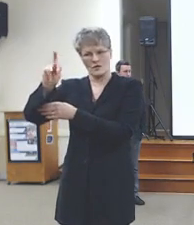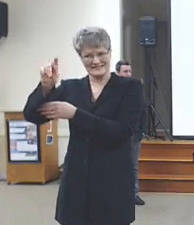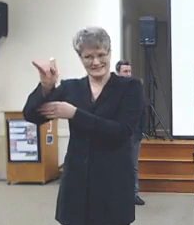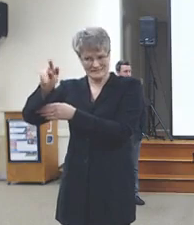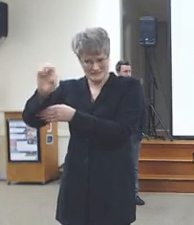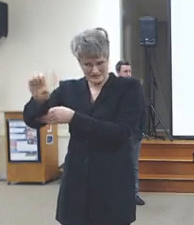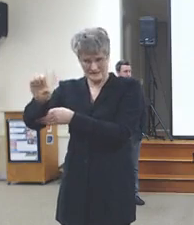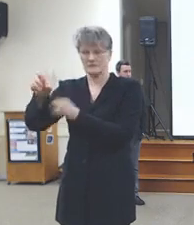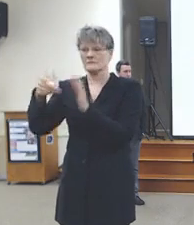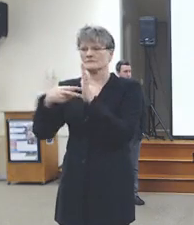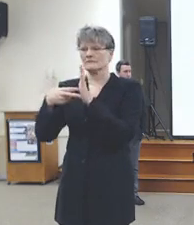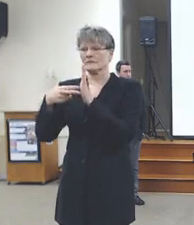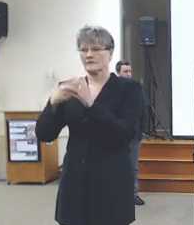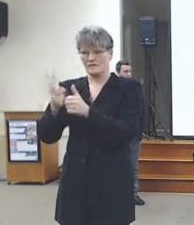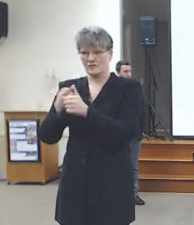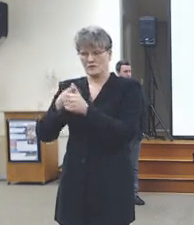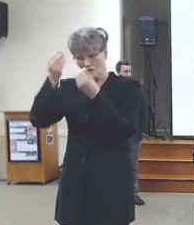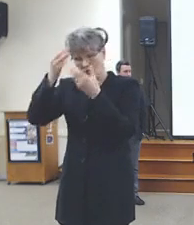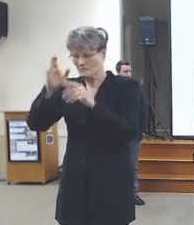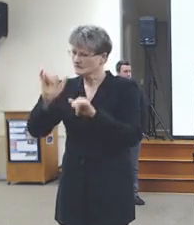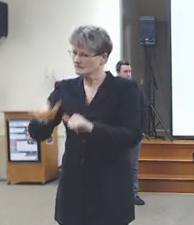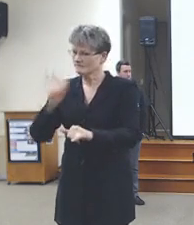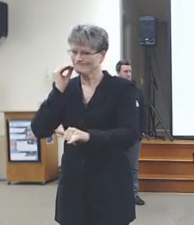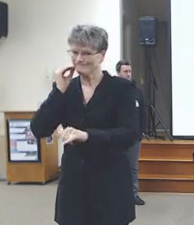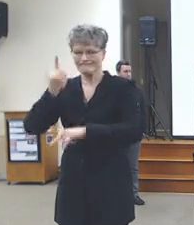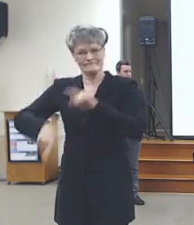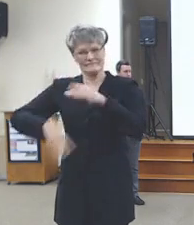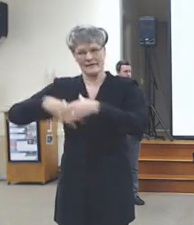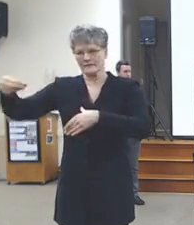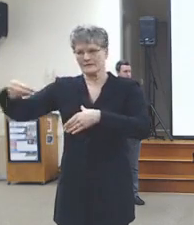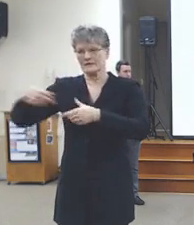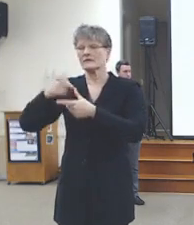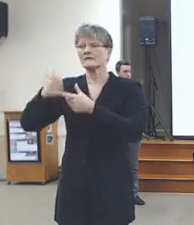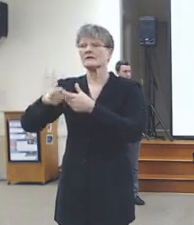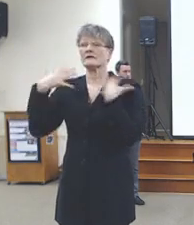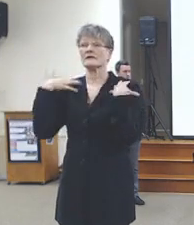up by a letter from the Health Officer restating that that same thing.